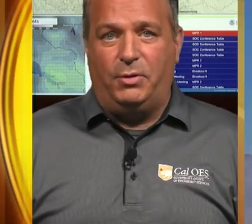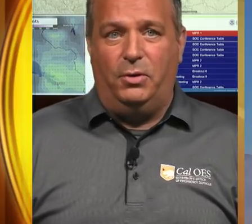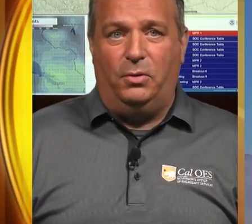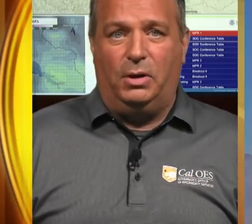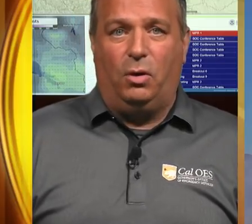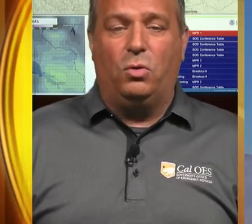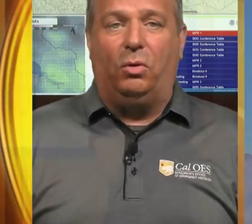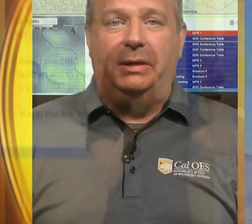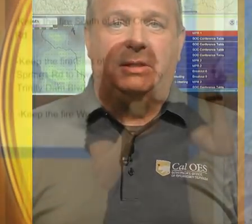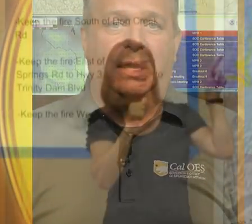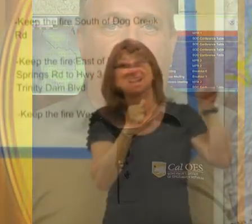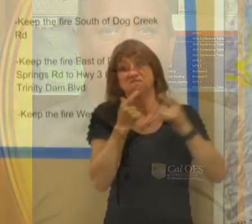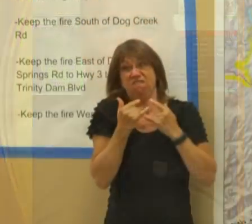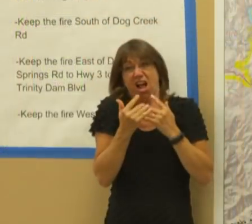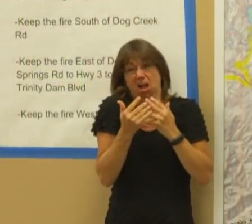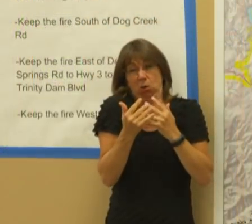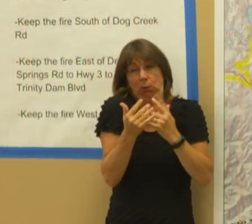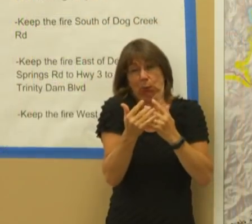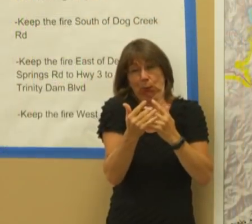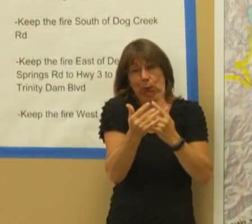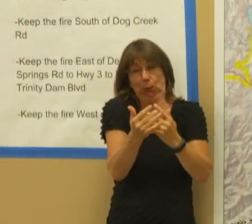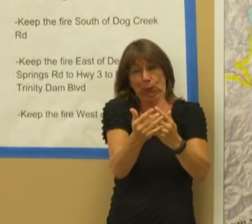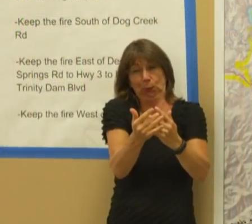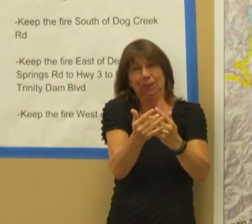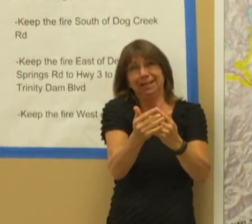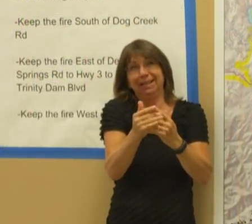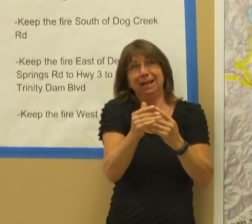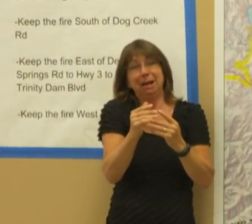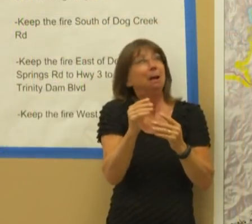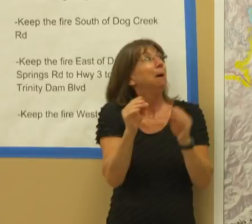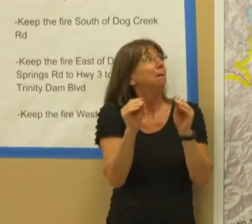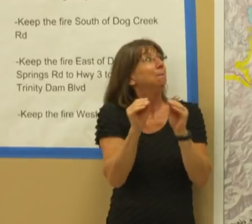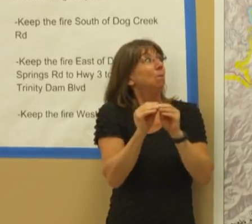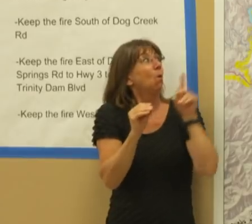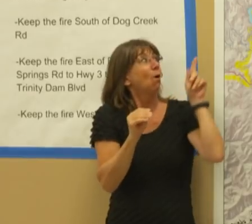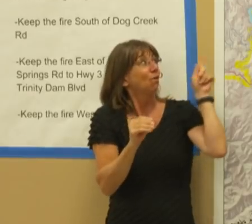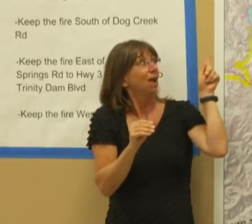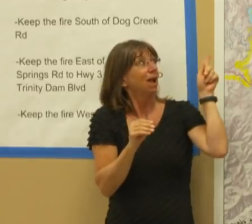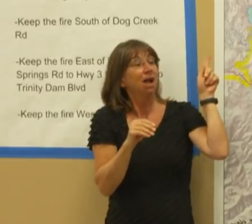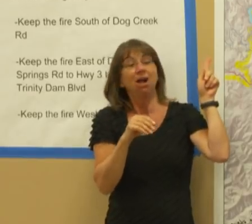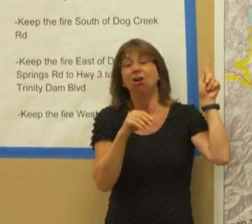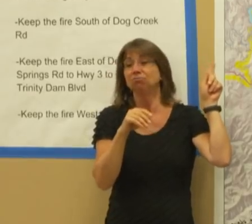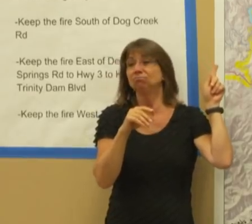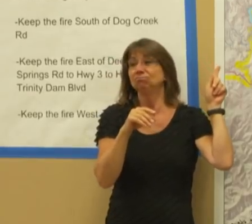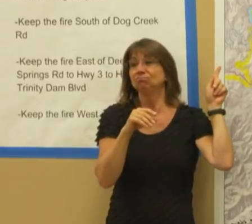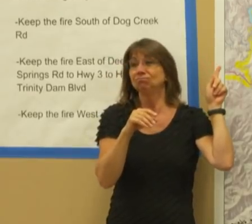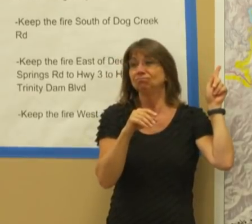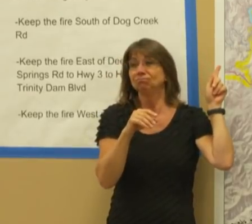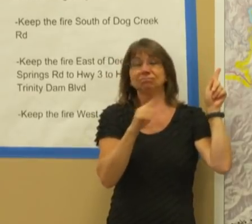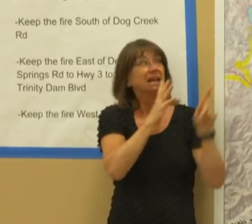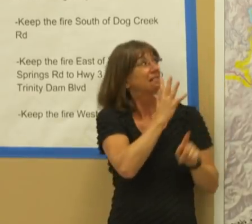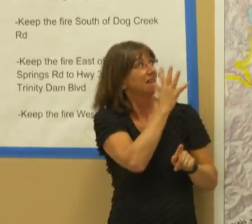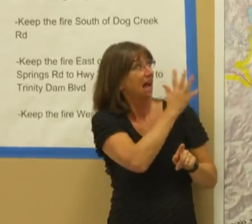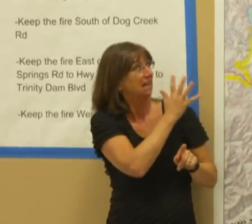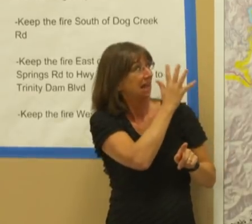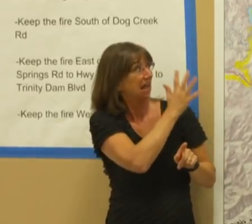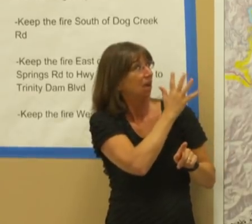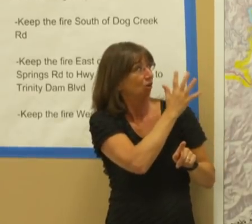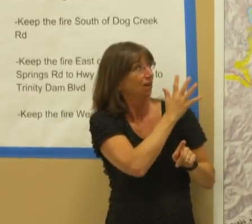local and state officials held their daily press conference updating residents with the latest on the firefighting efforts for the Carr and for